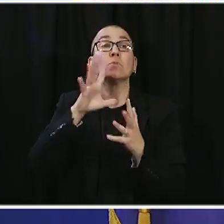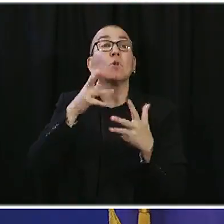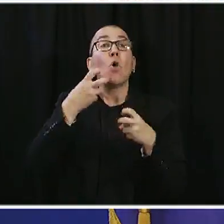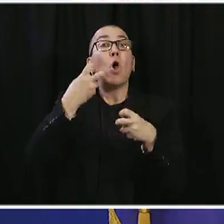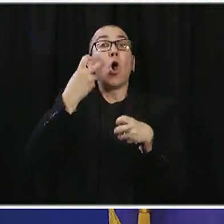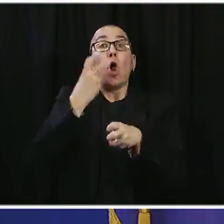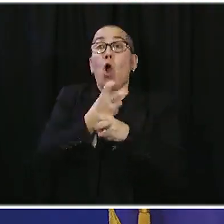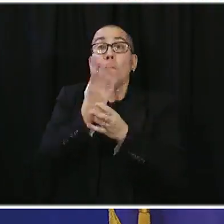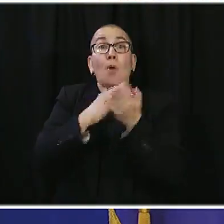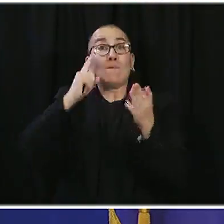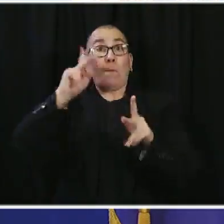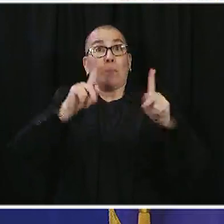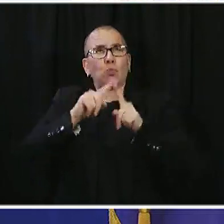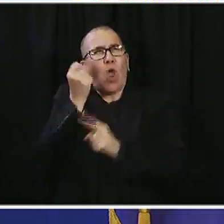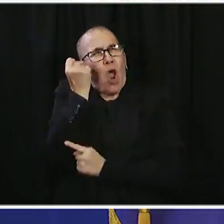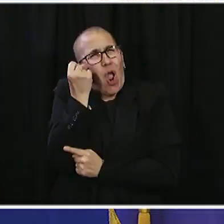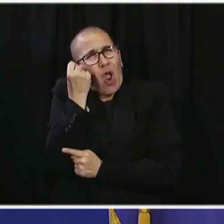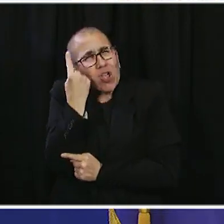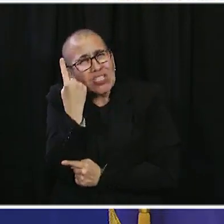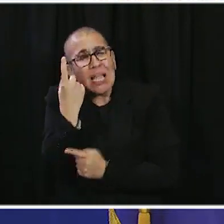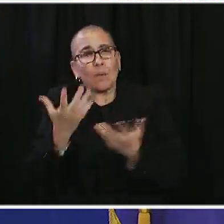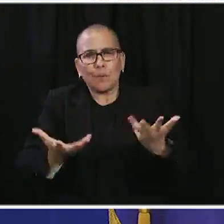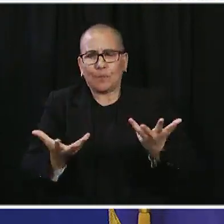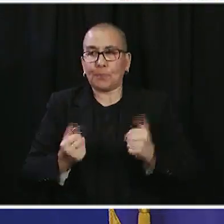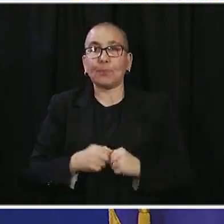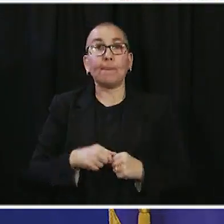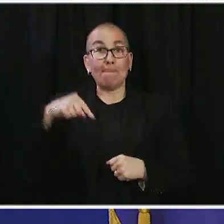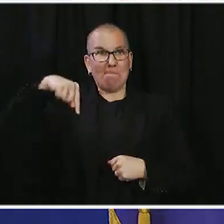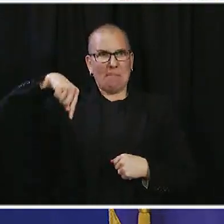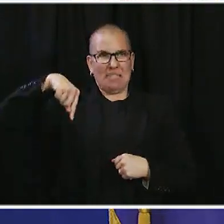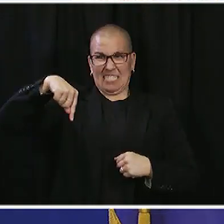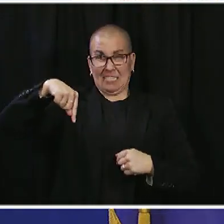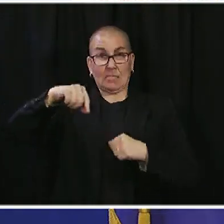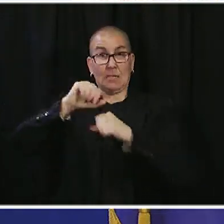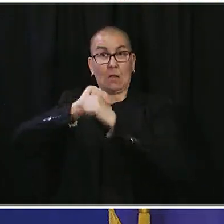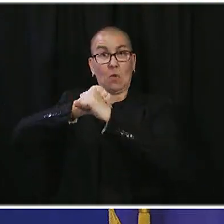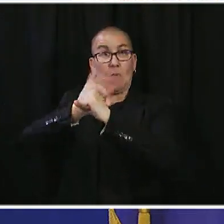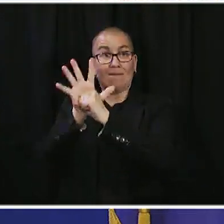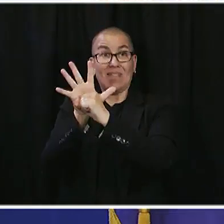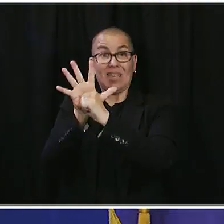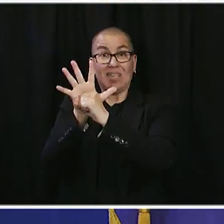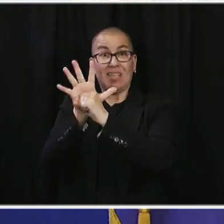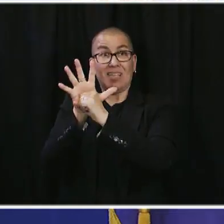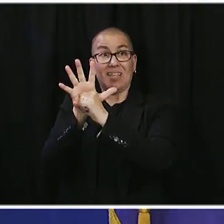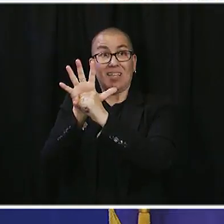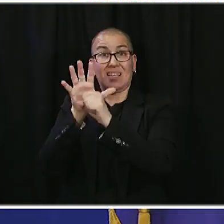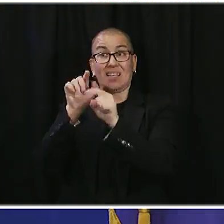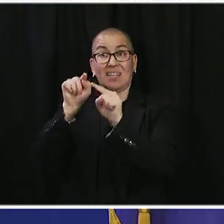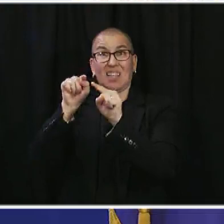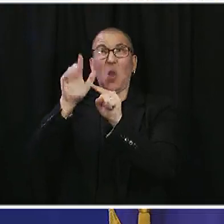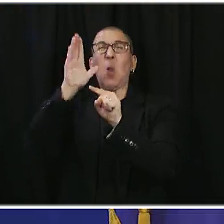BUT THE HARDEST THING I THINK TO GET THROUGH AND TO THINK ABOUT BECAUSE IT'S HARD TO GRASP IS, IT IS GOING TO WORSE HERE IS THE